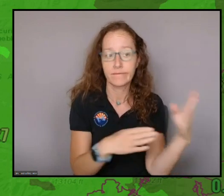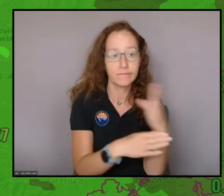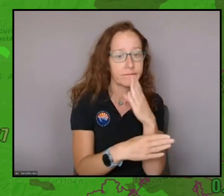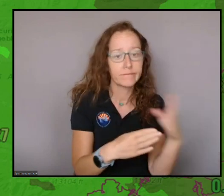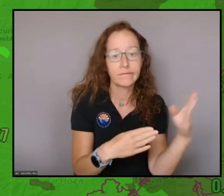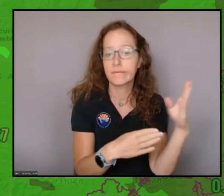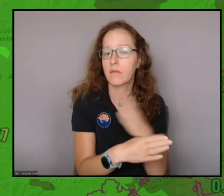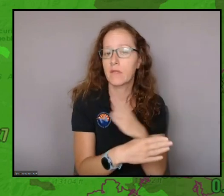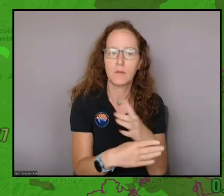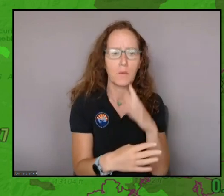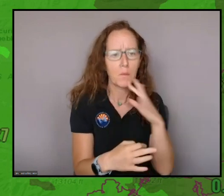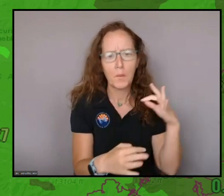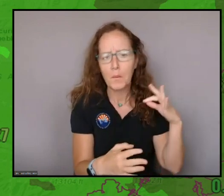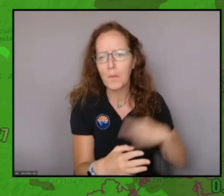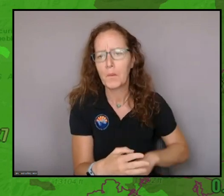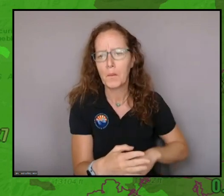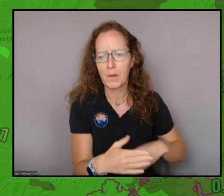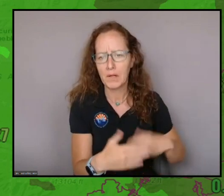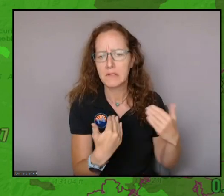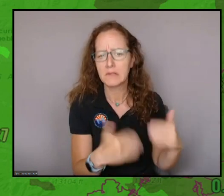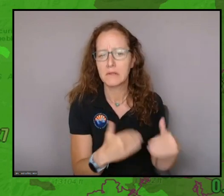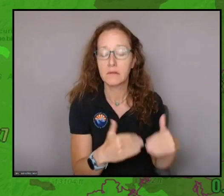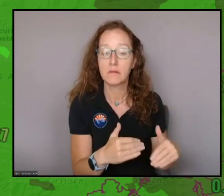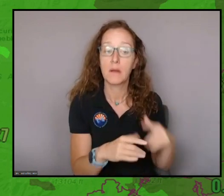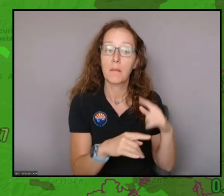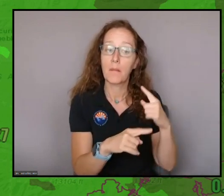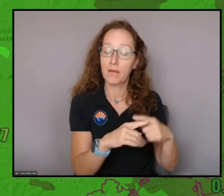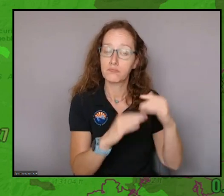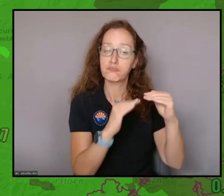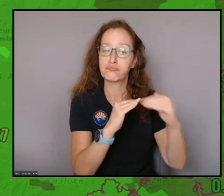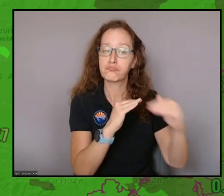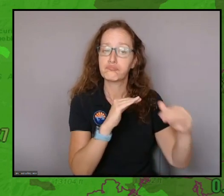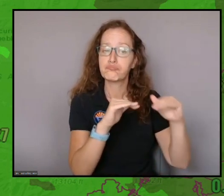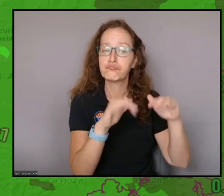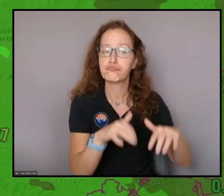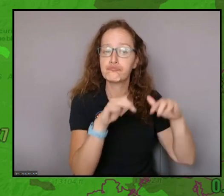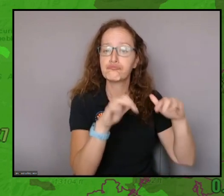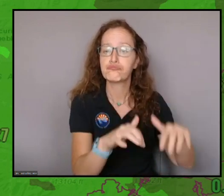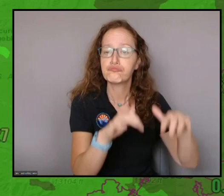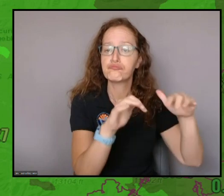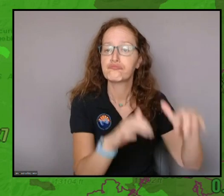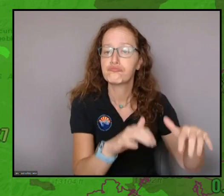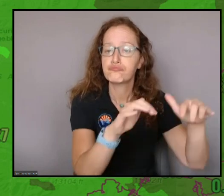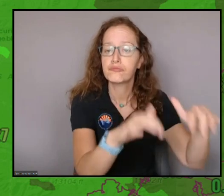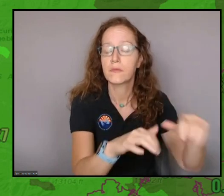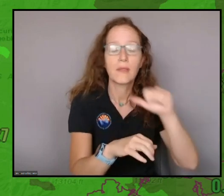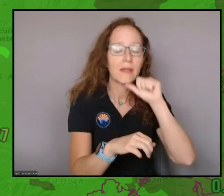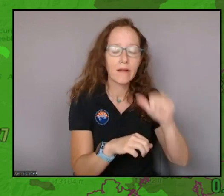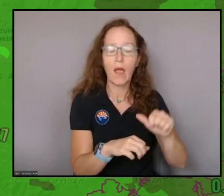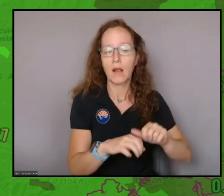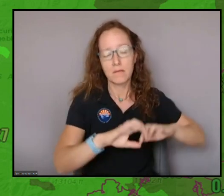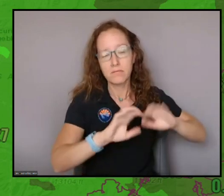mentioned it hasn't all fallen at once, which has really limited any kind of flash flood potential. Even on the eastern